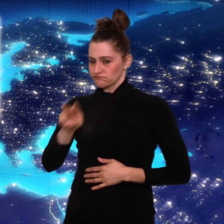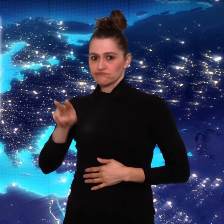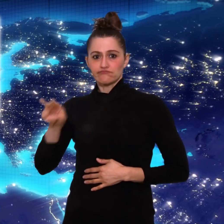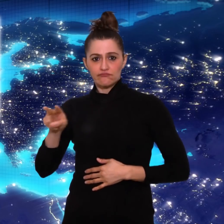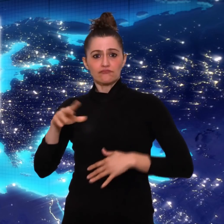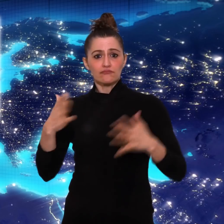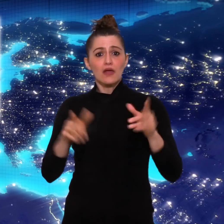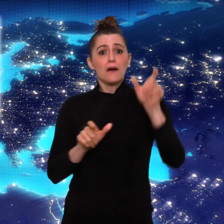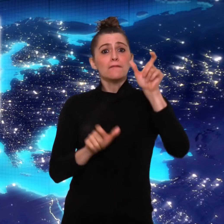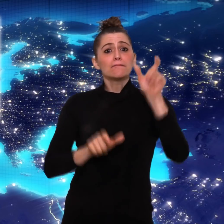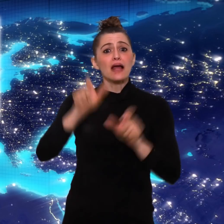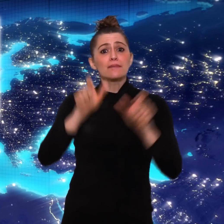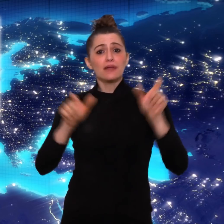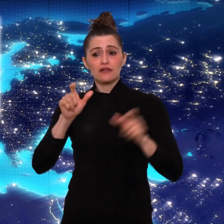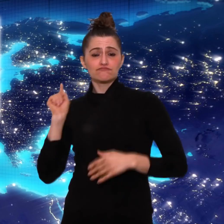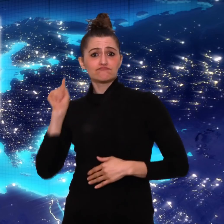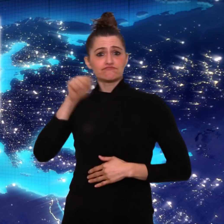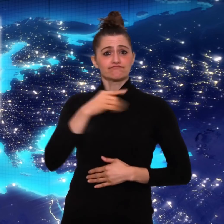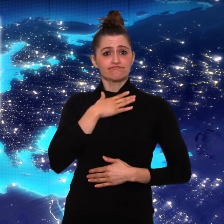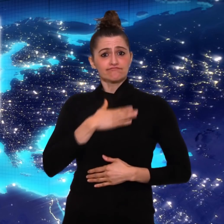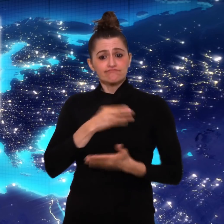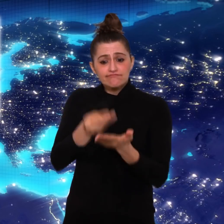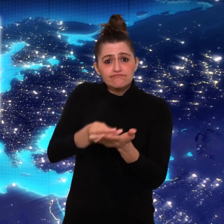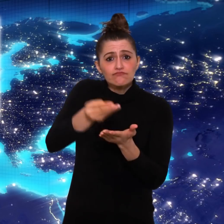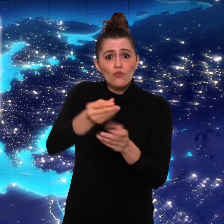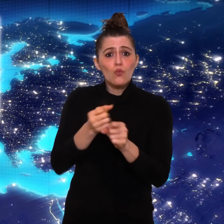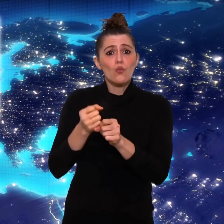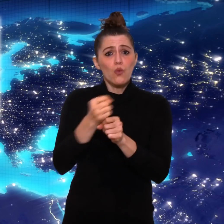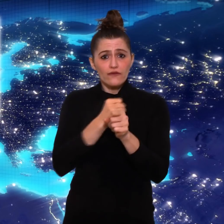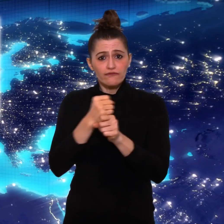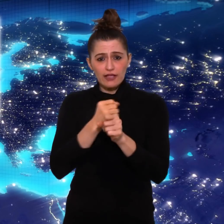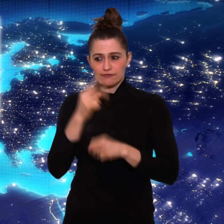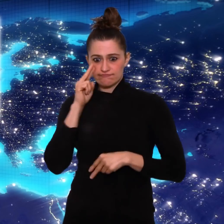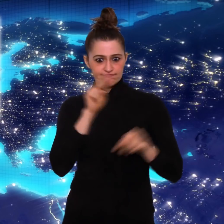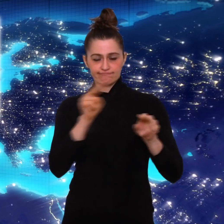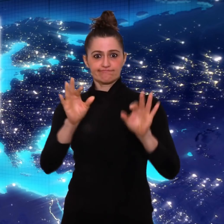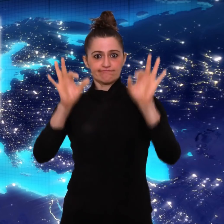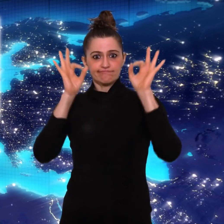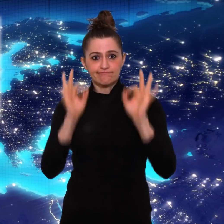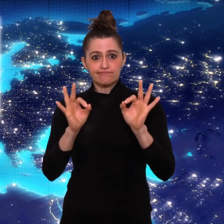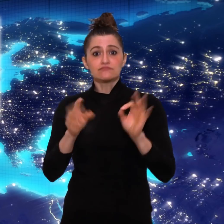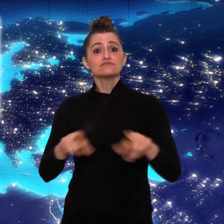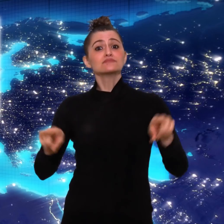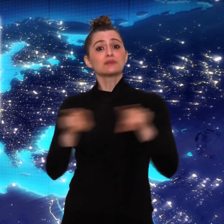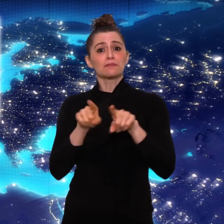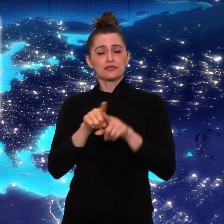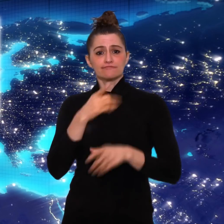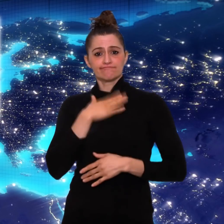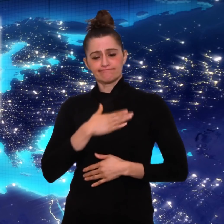orders. Deaf artworks are displayed